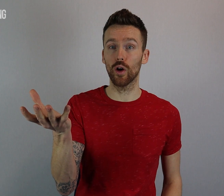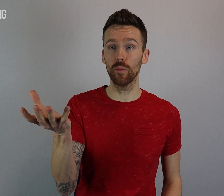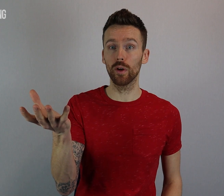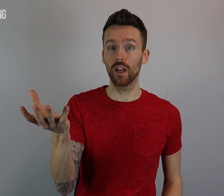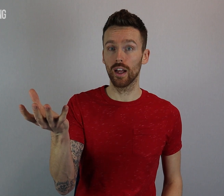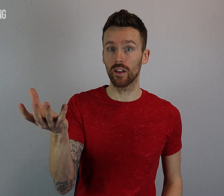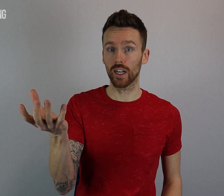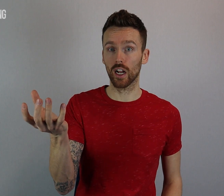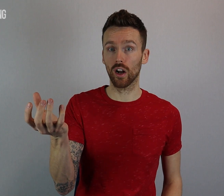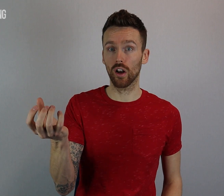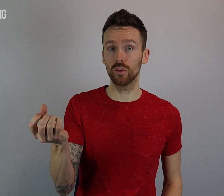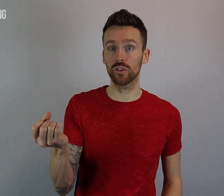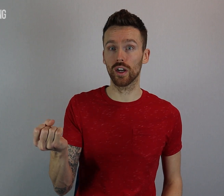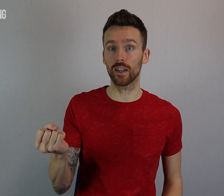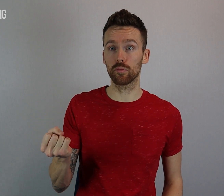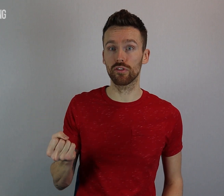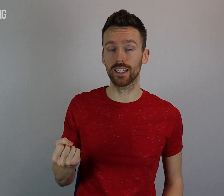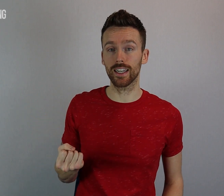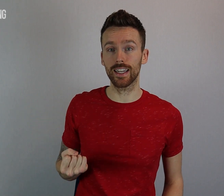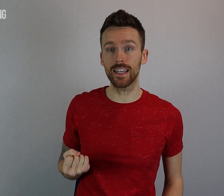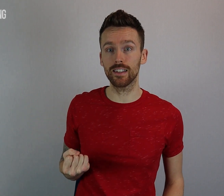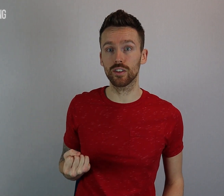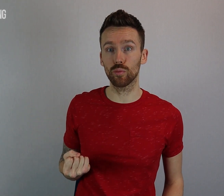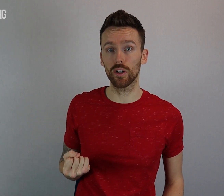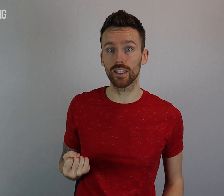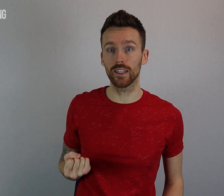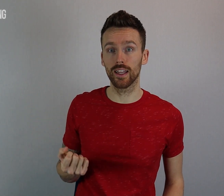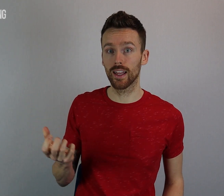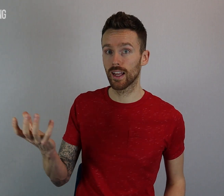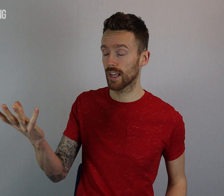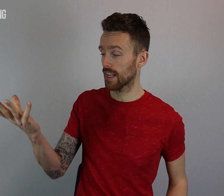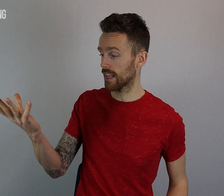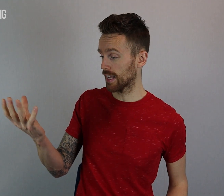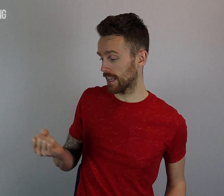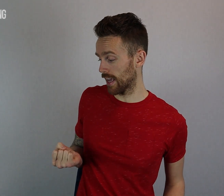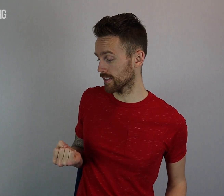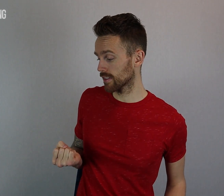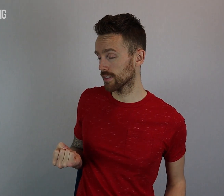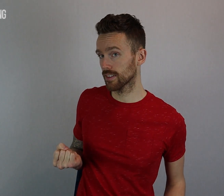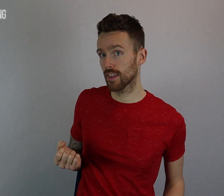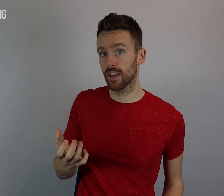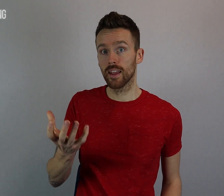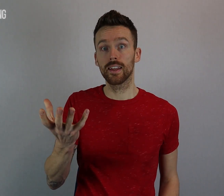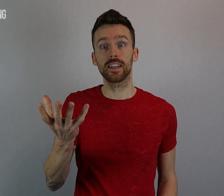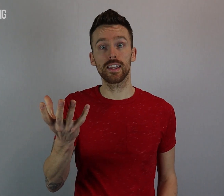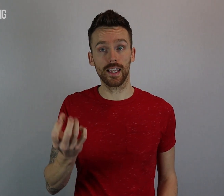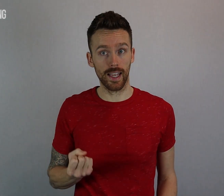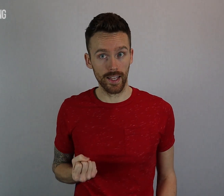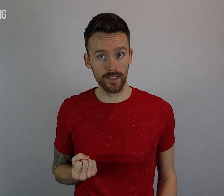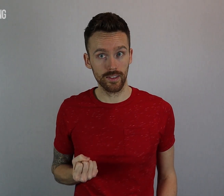up and then close your hand bringing it into your body. Get. Get.